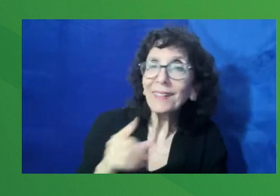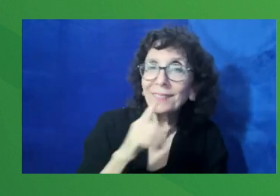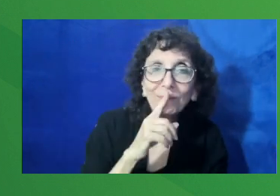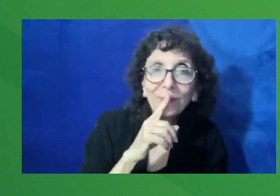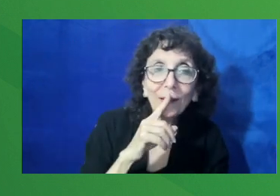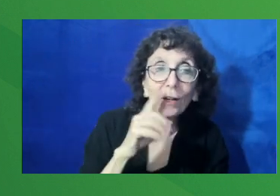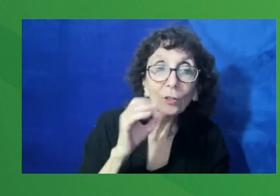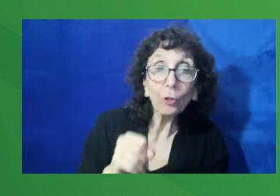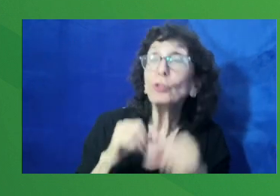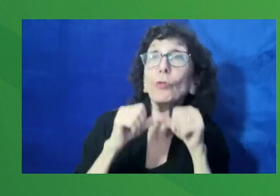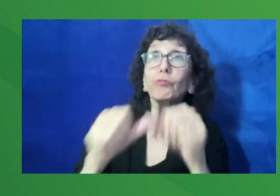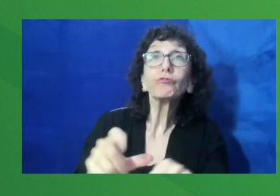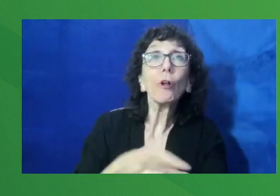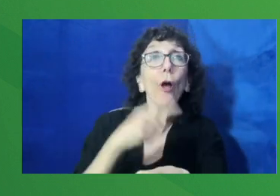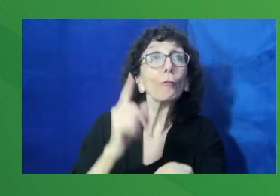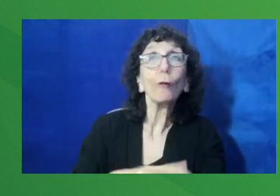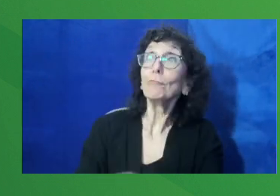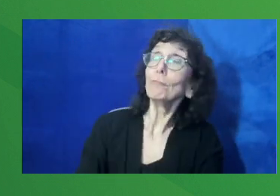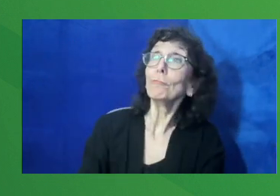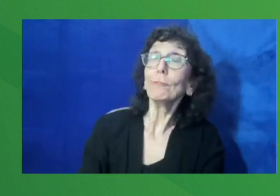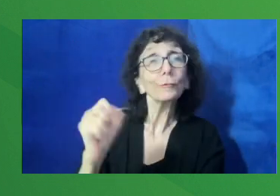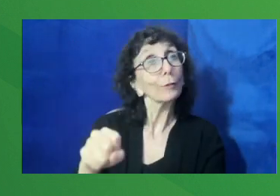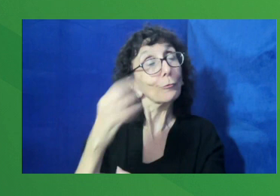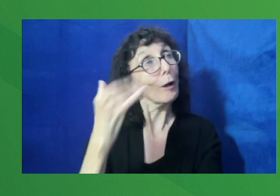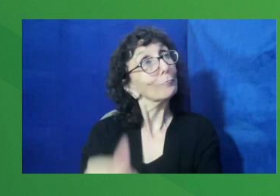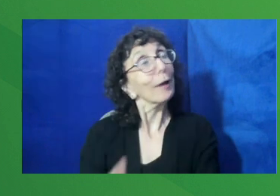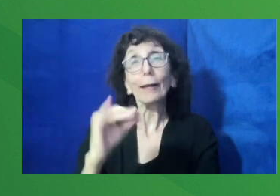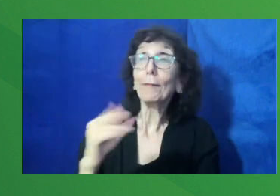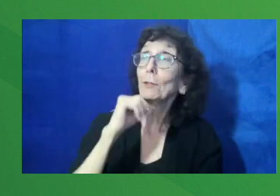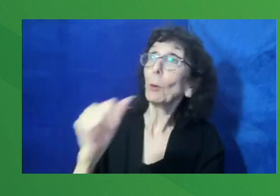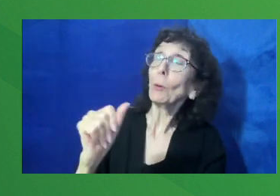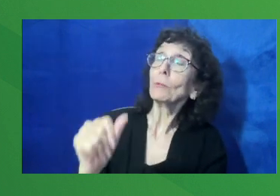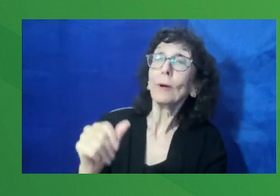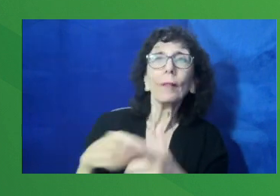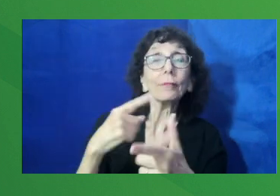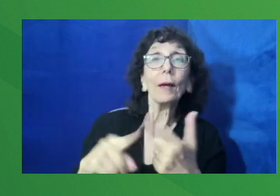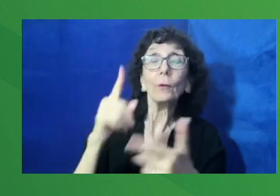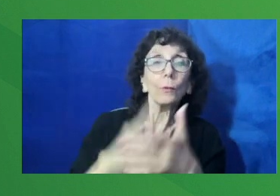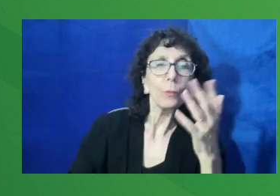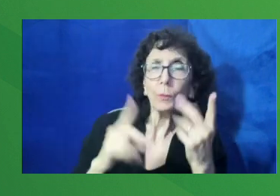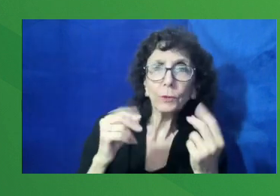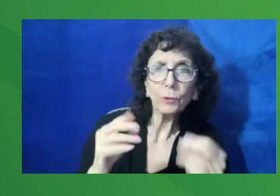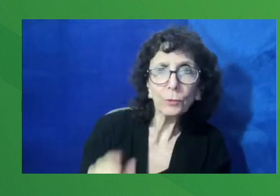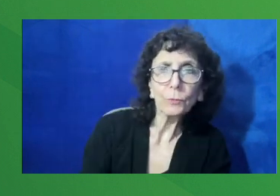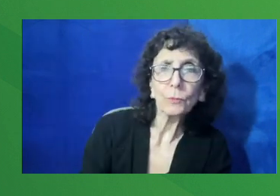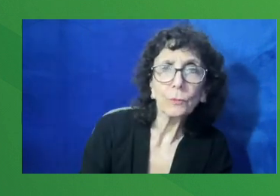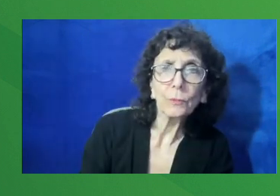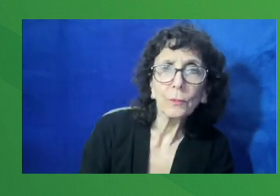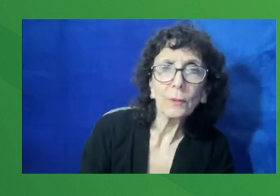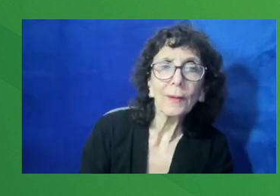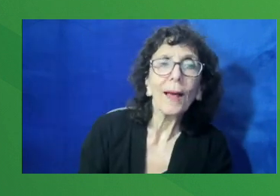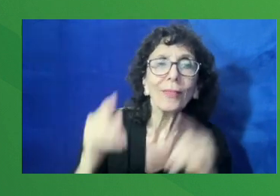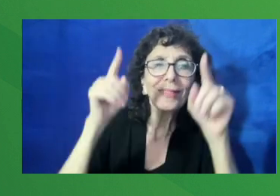If yes, why? And if no, what would you need to do differently? And I think that kind of conversation